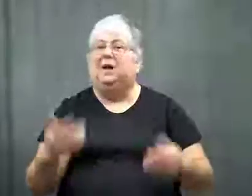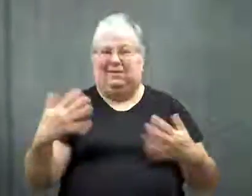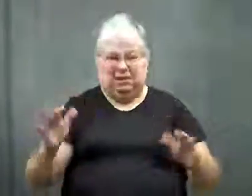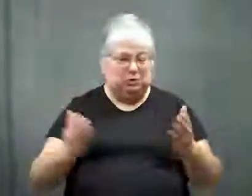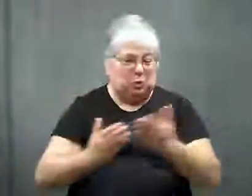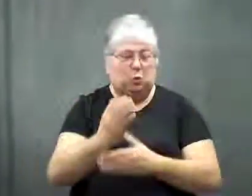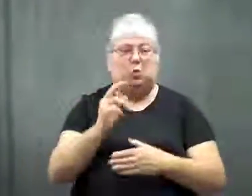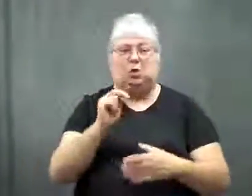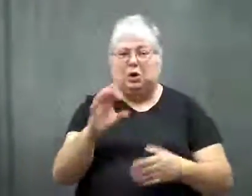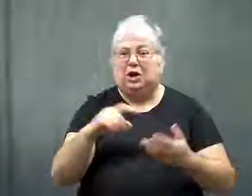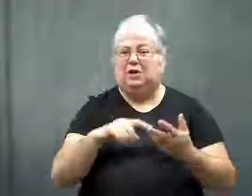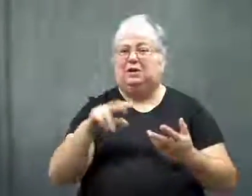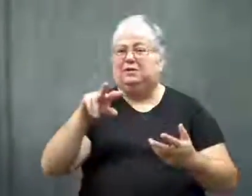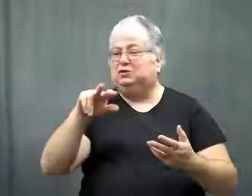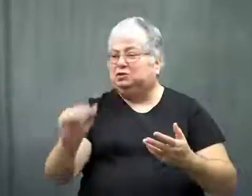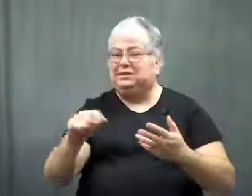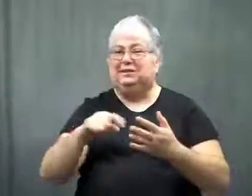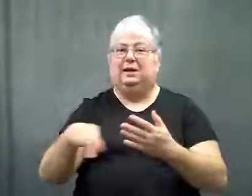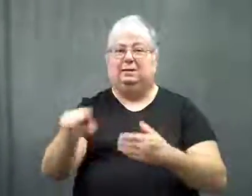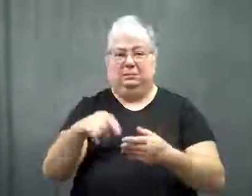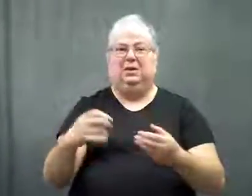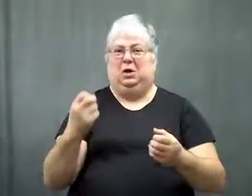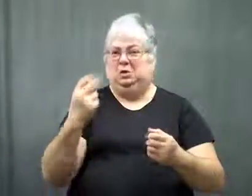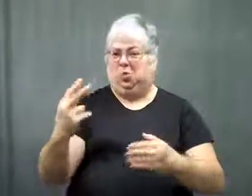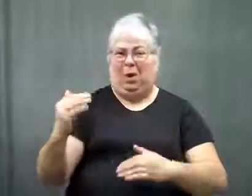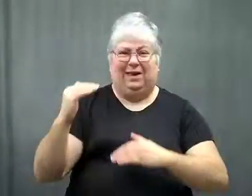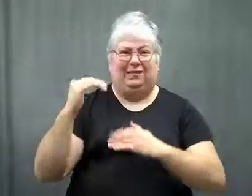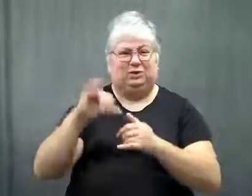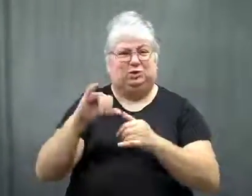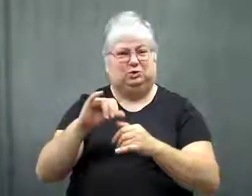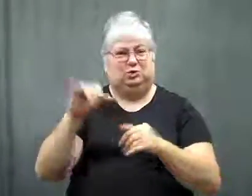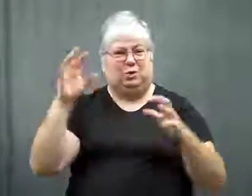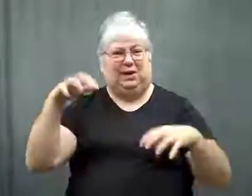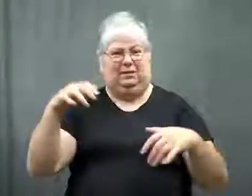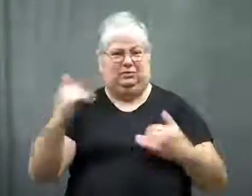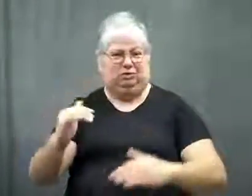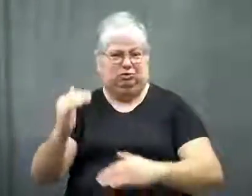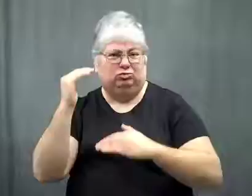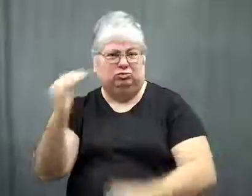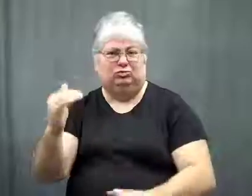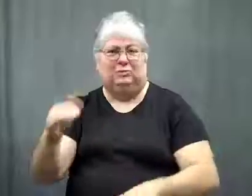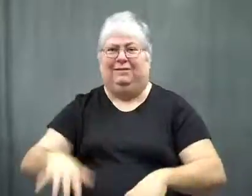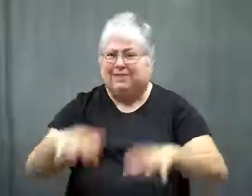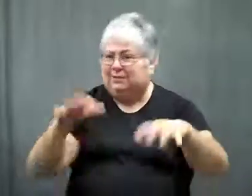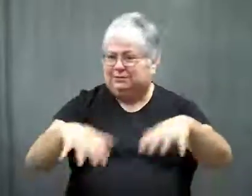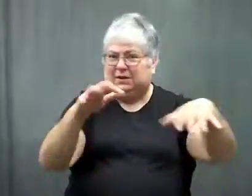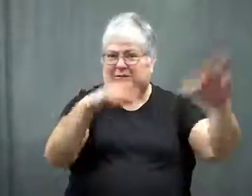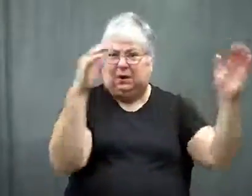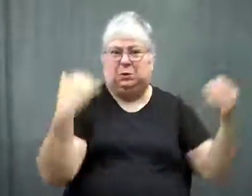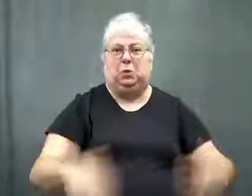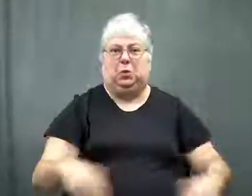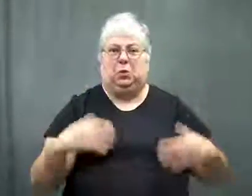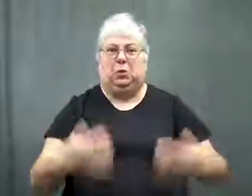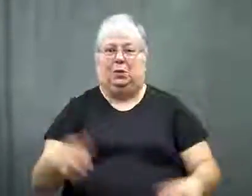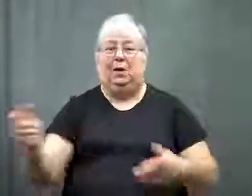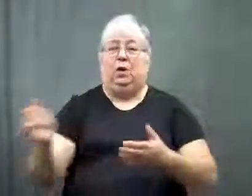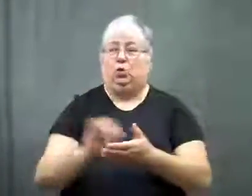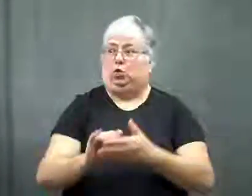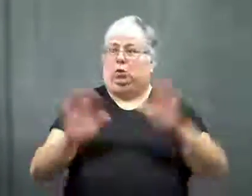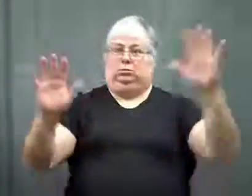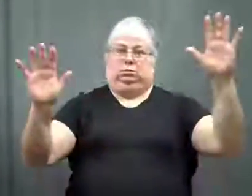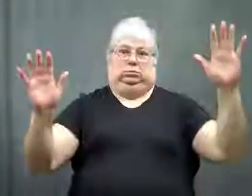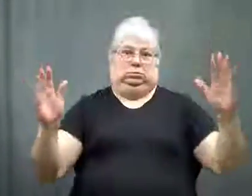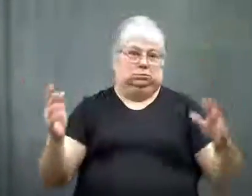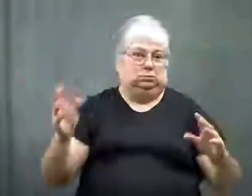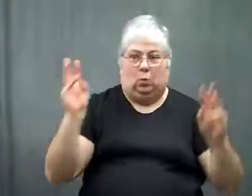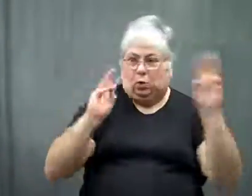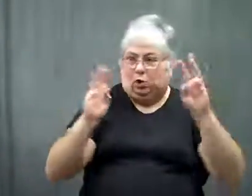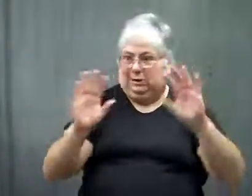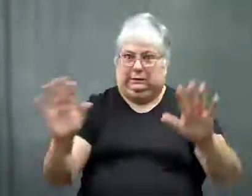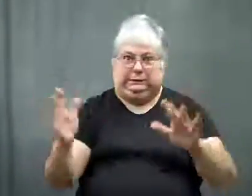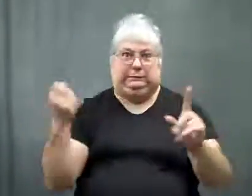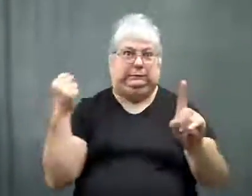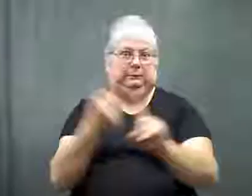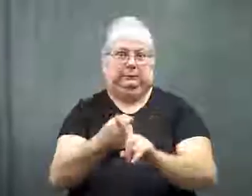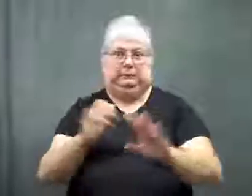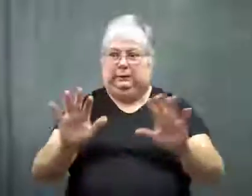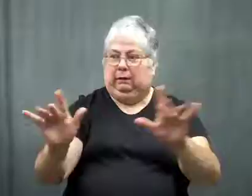When it went through North Carolina and Virginia, there was 12 inches of rain and flooding.